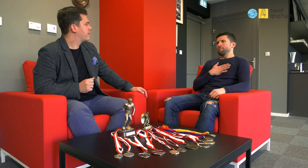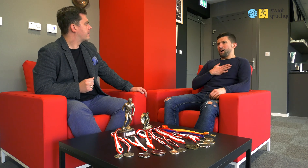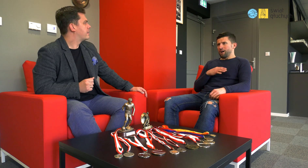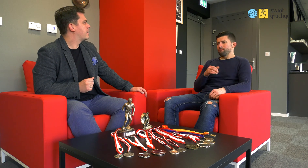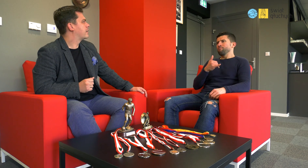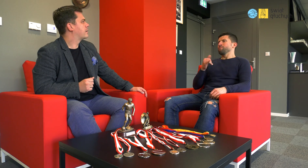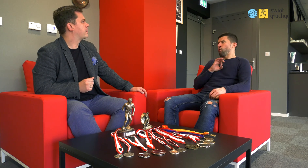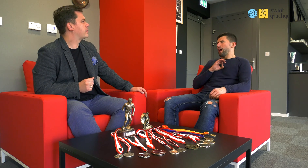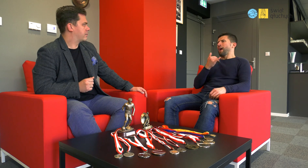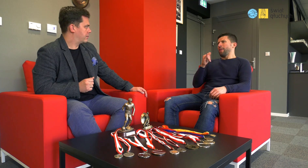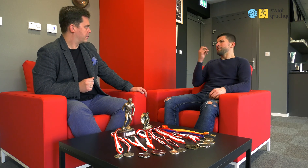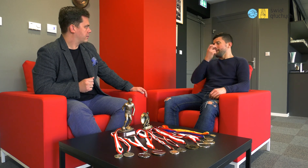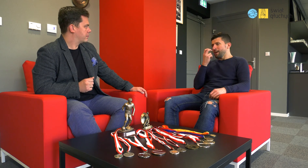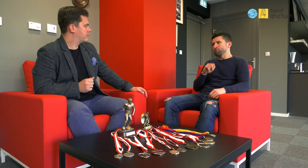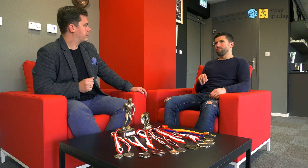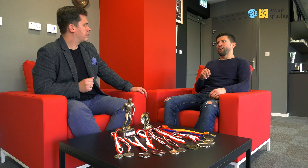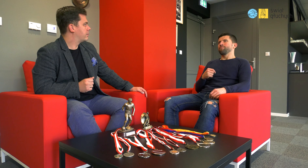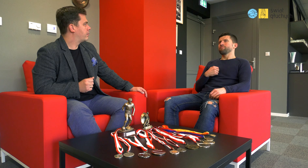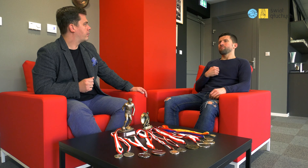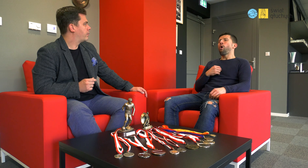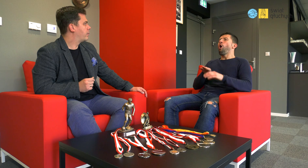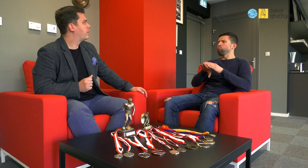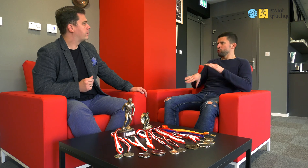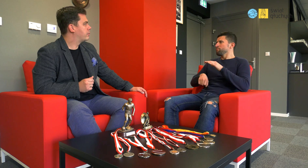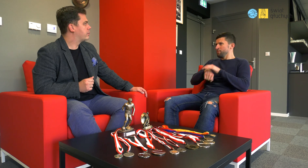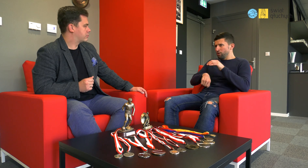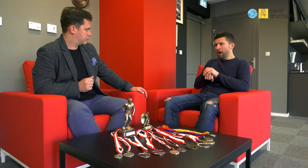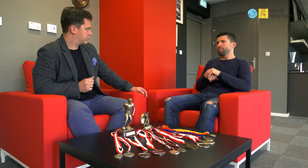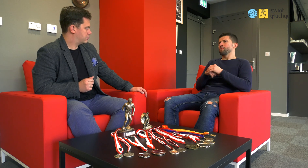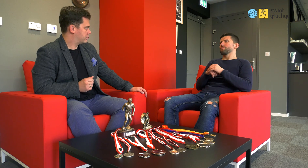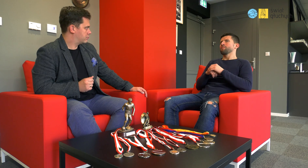Yes, I have other interests besides football.